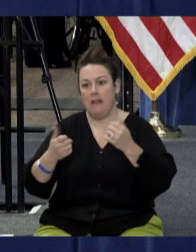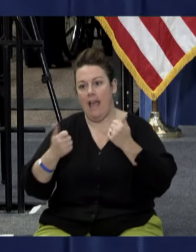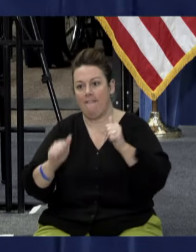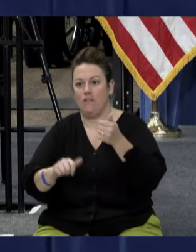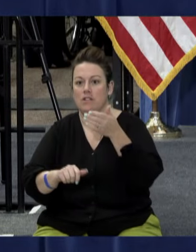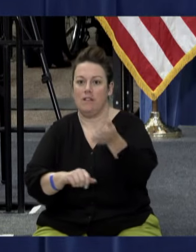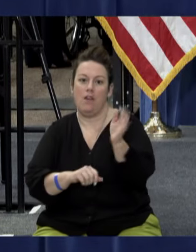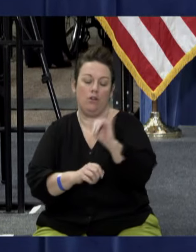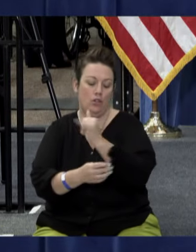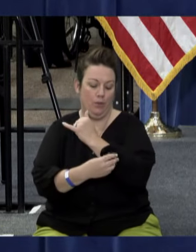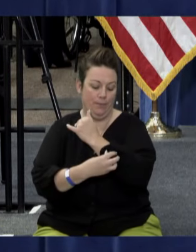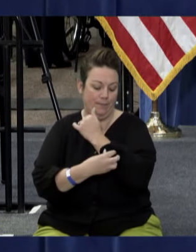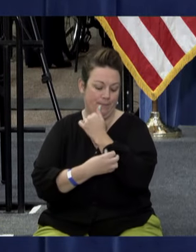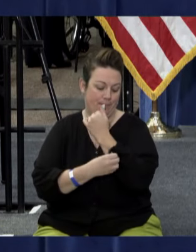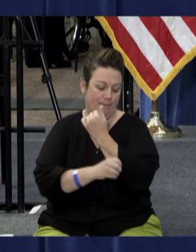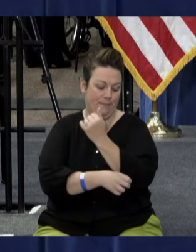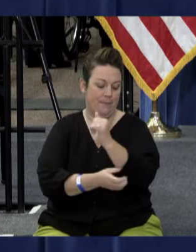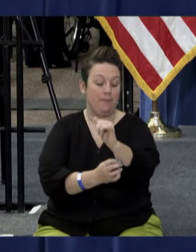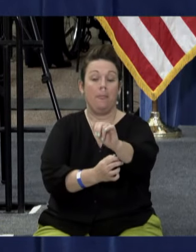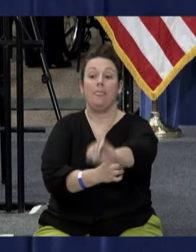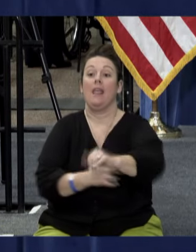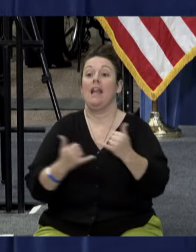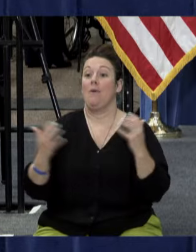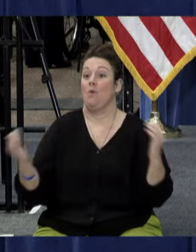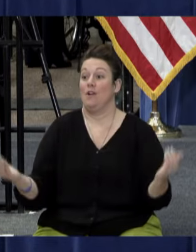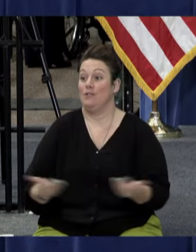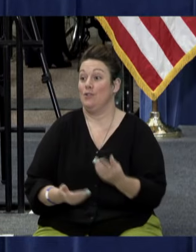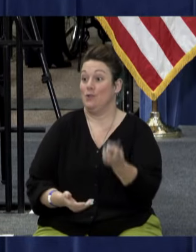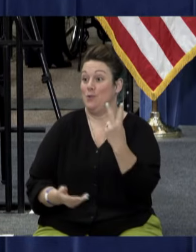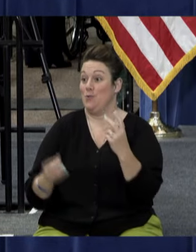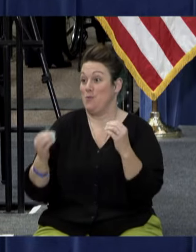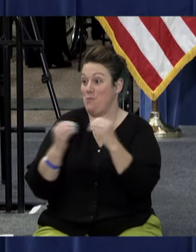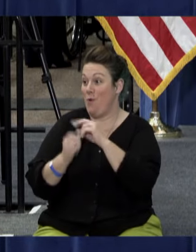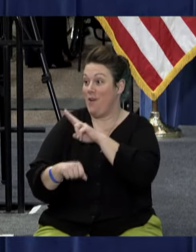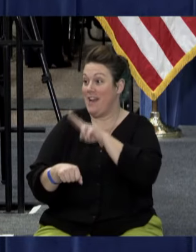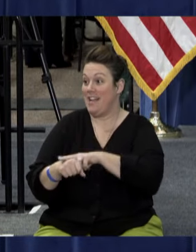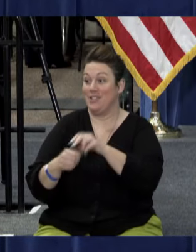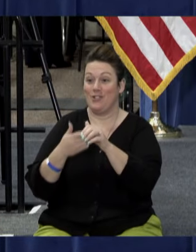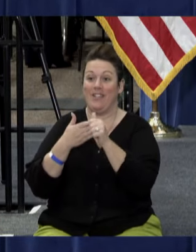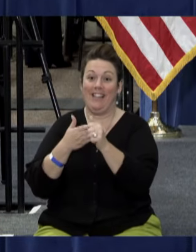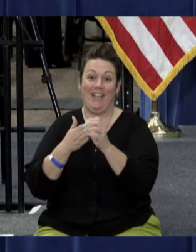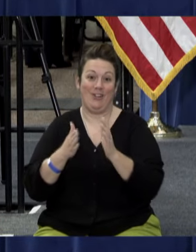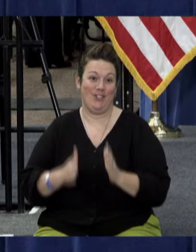So now let me introduce to you two other national leaders.